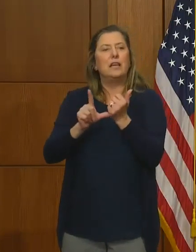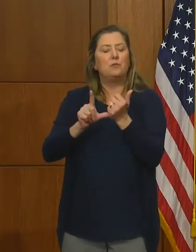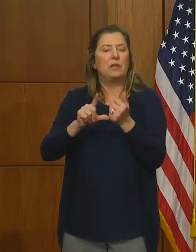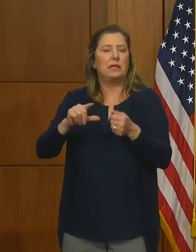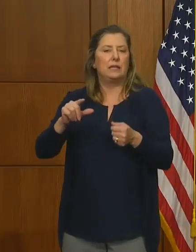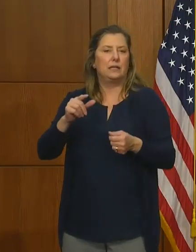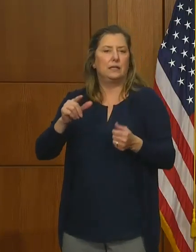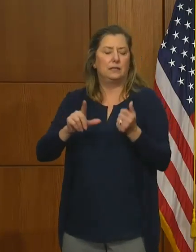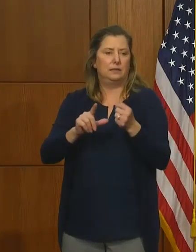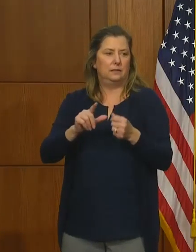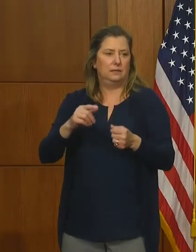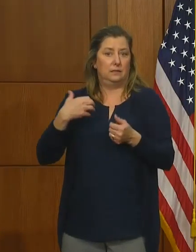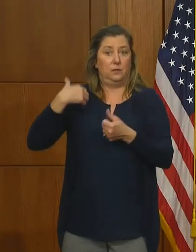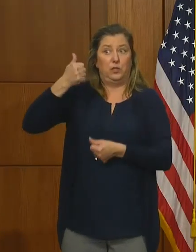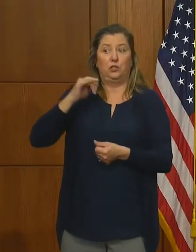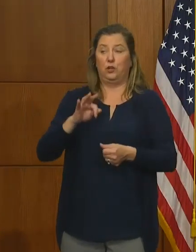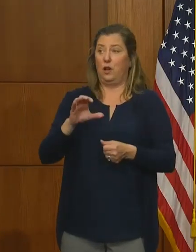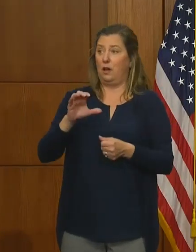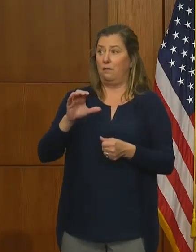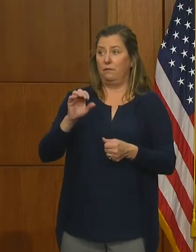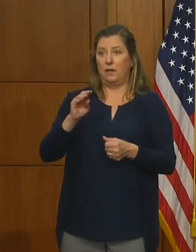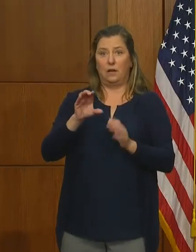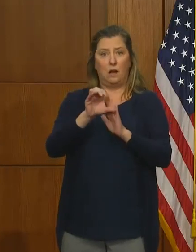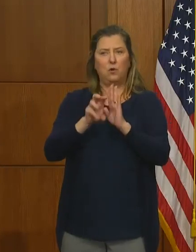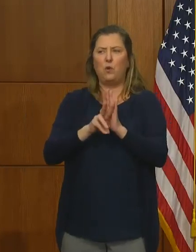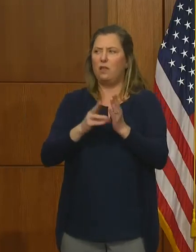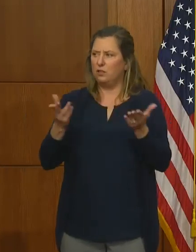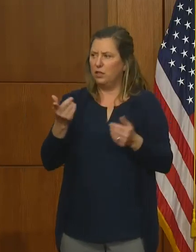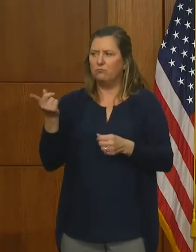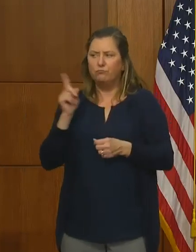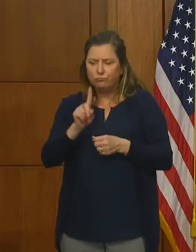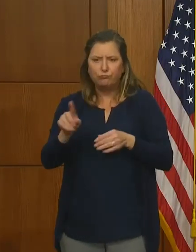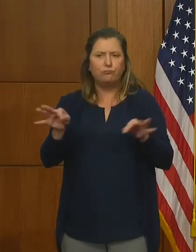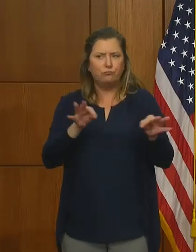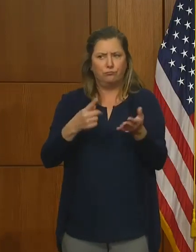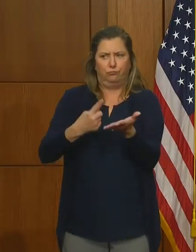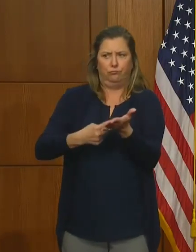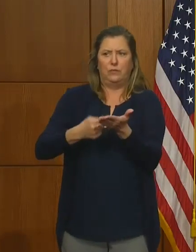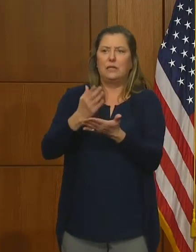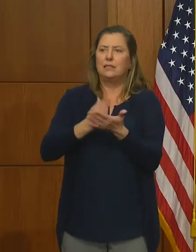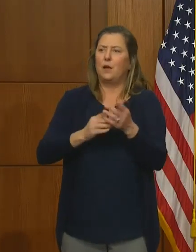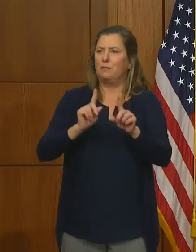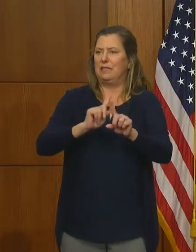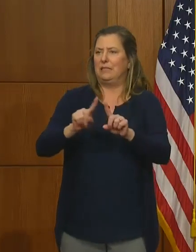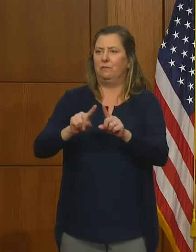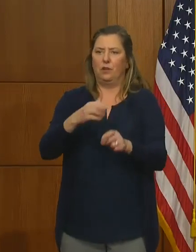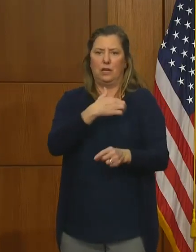HER WHO IS OUR DEPUTY SECRETARY ABOUT THE MINISTRATION OF SHE MAY COMMONWEALTH IS. WITH US